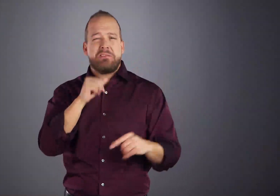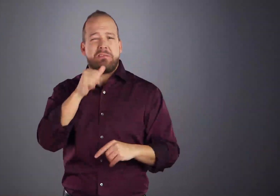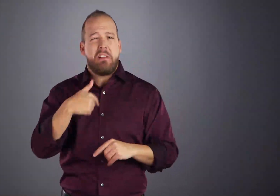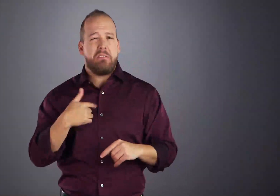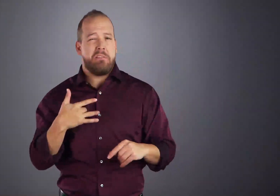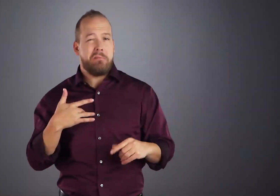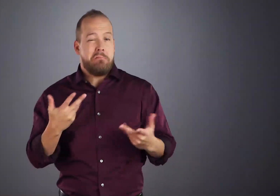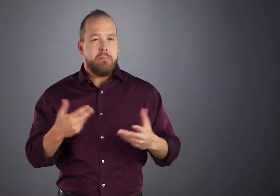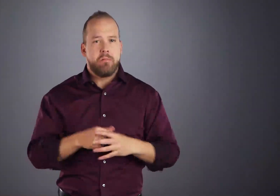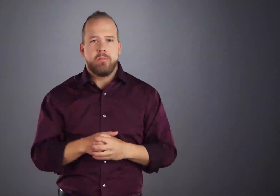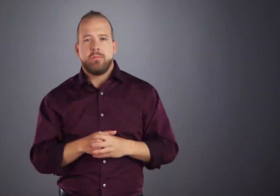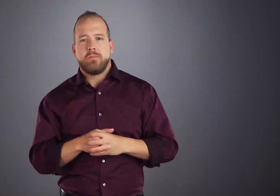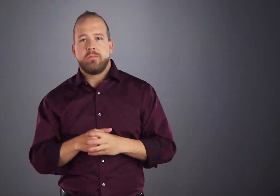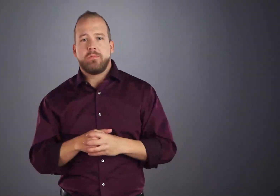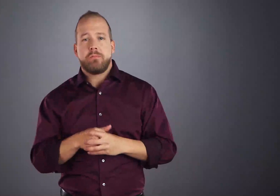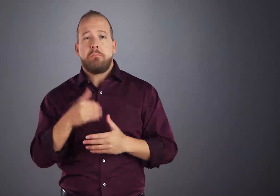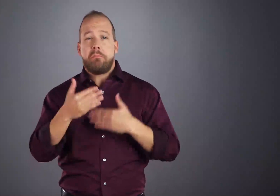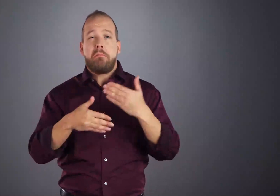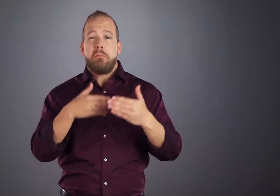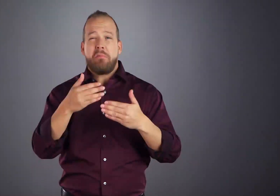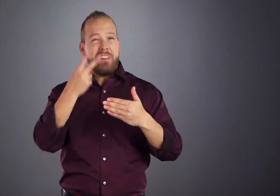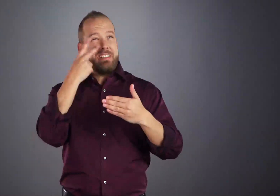the rest I disregarded.